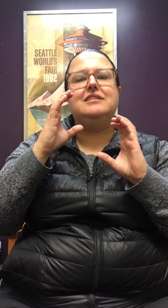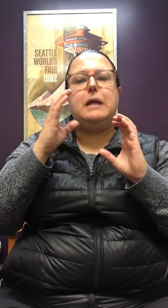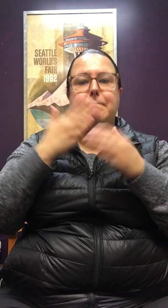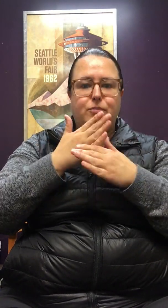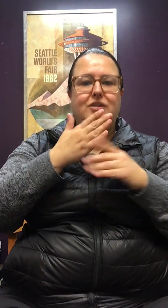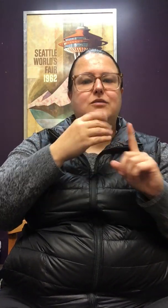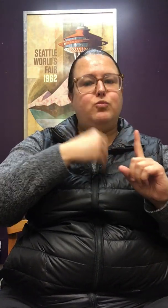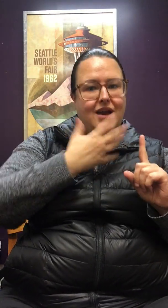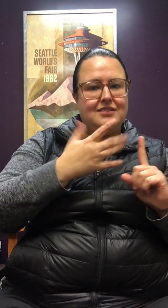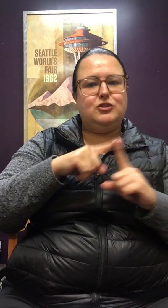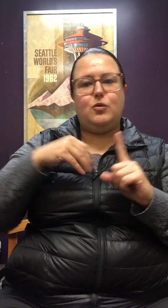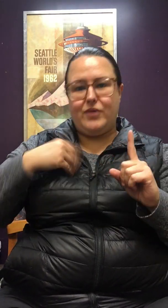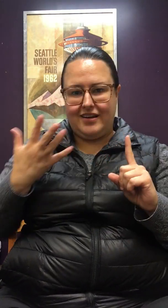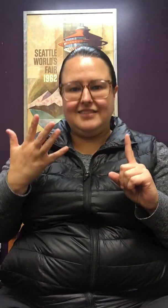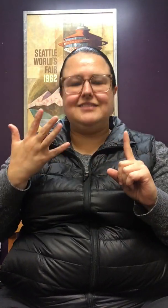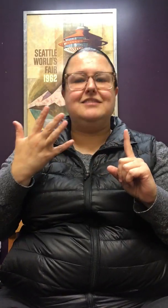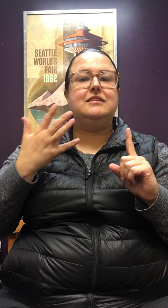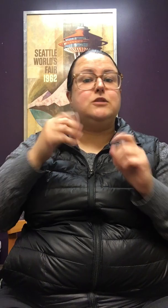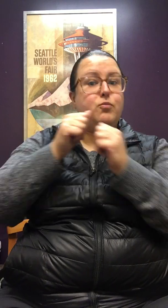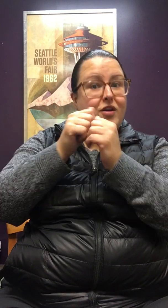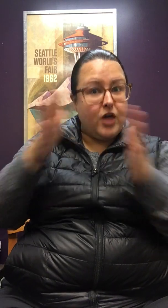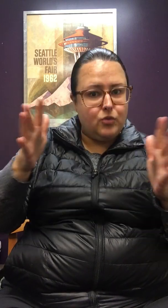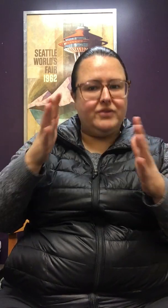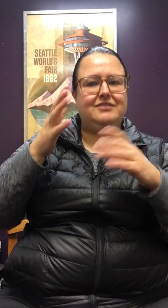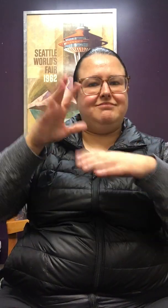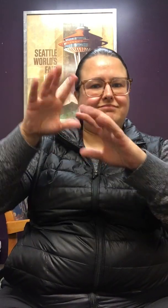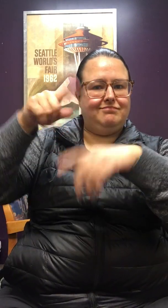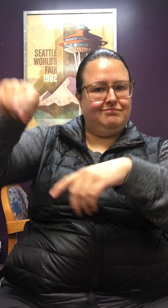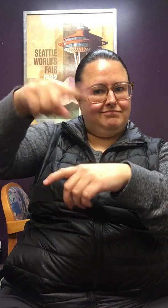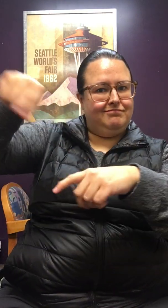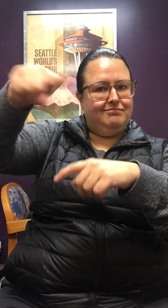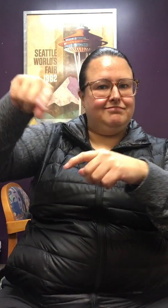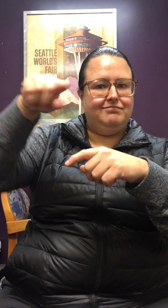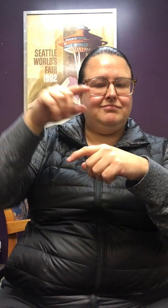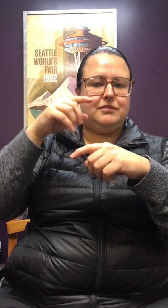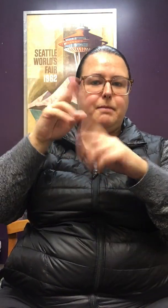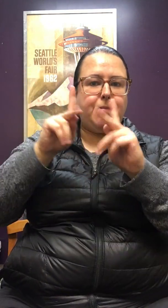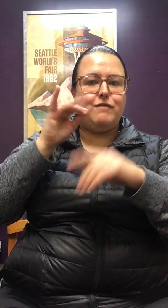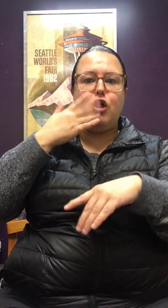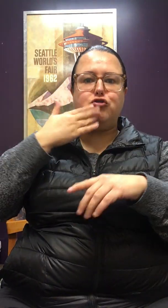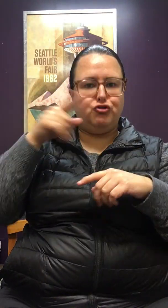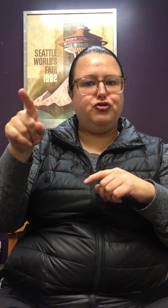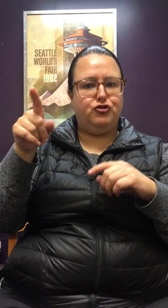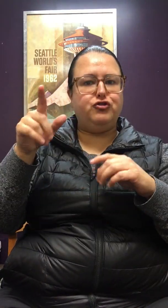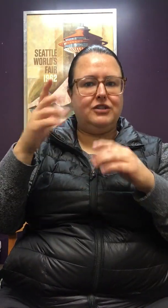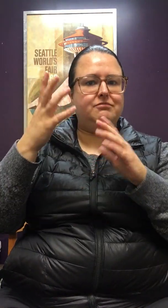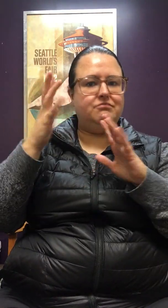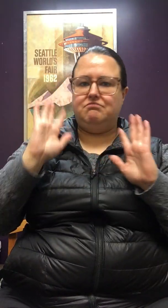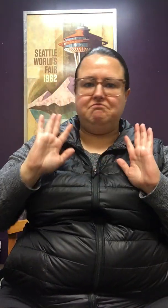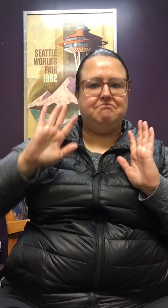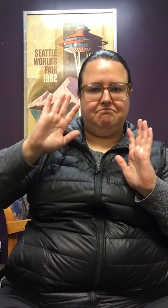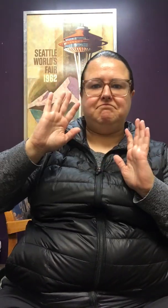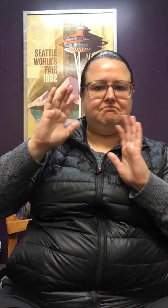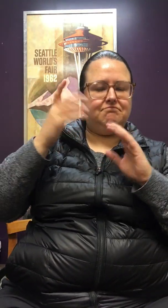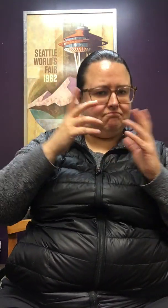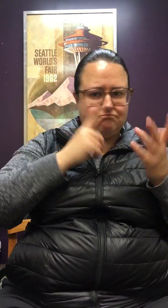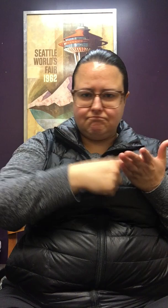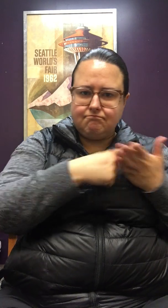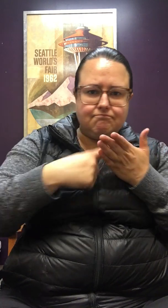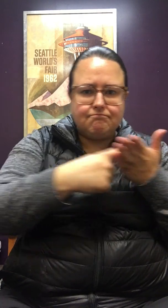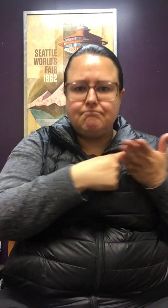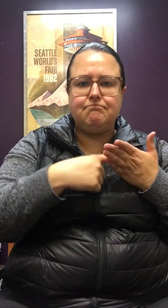from a white person to another white person, without the presence of people of color.